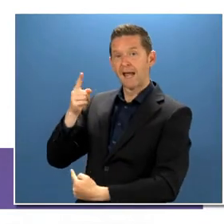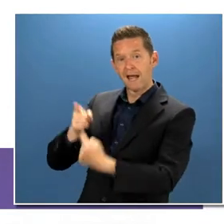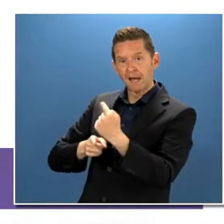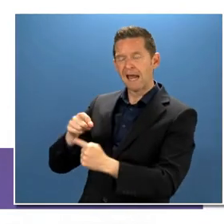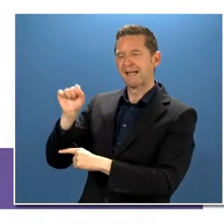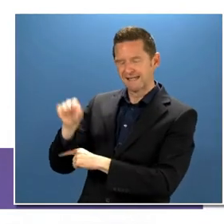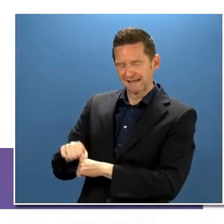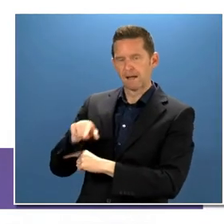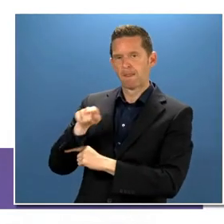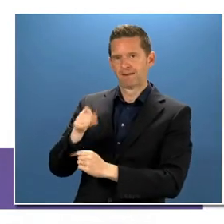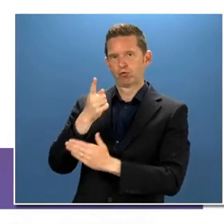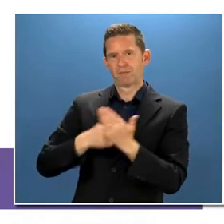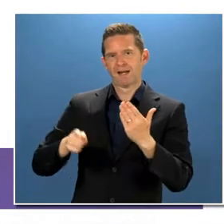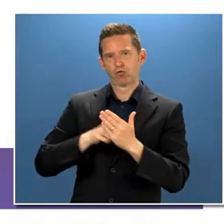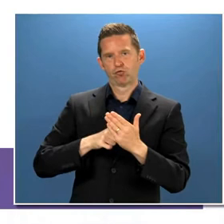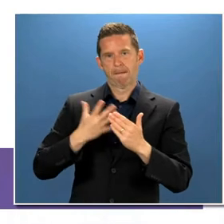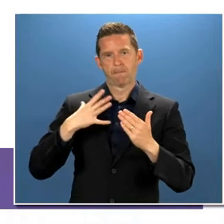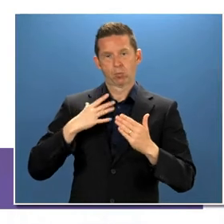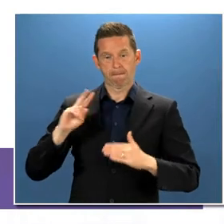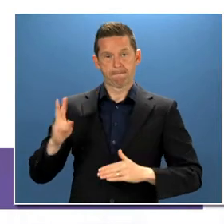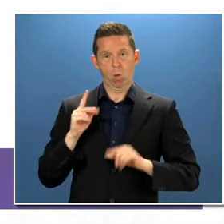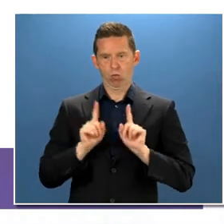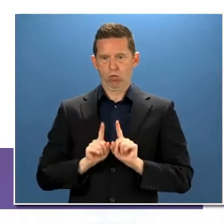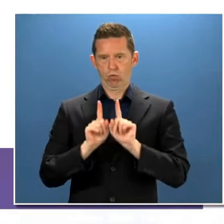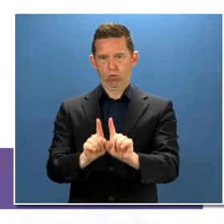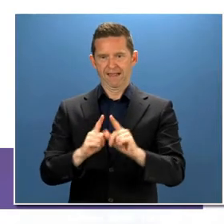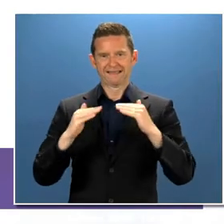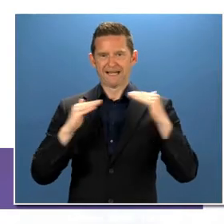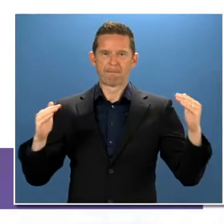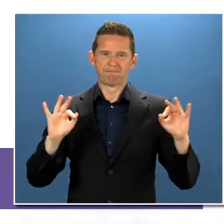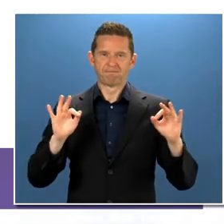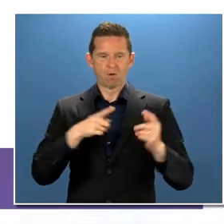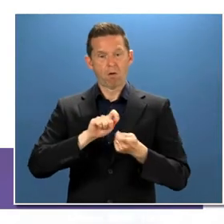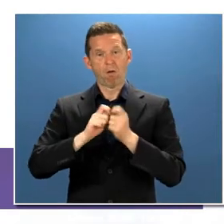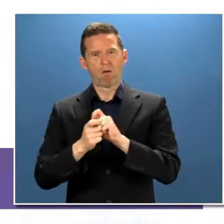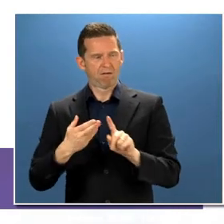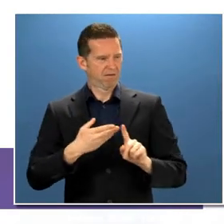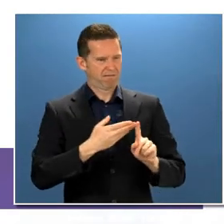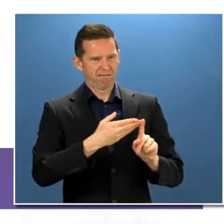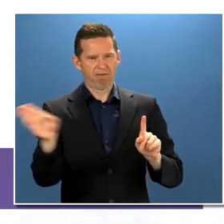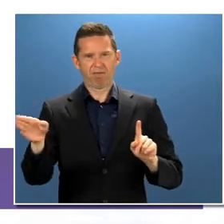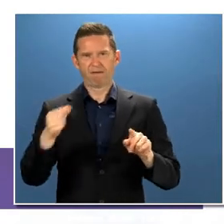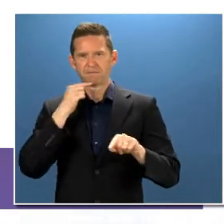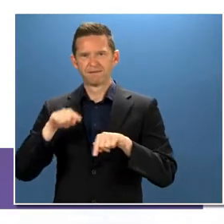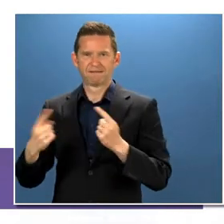Because the adjustment is not reasonable. Okay. But it is an area which is tricky from time to time, as you say.